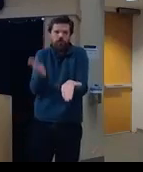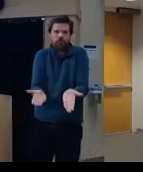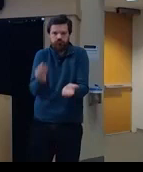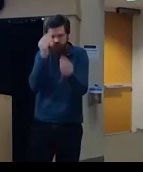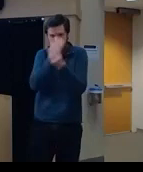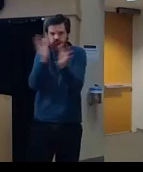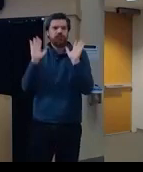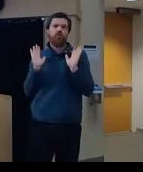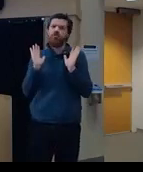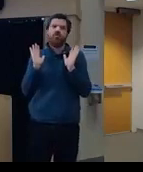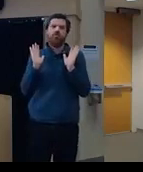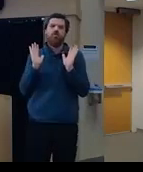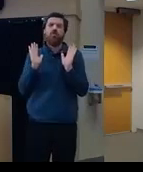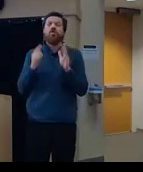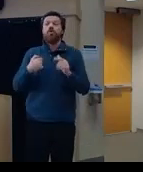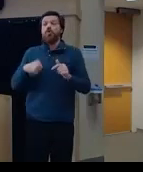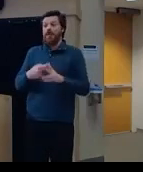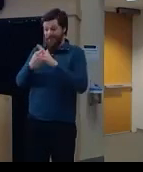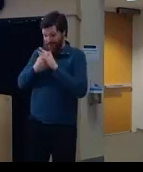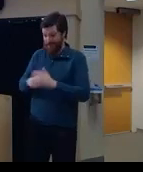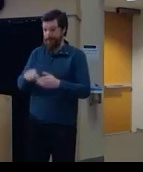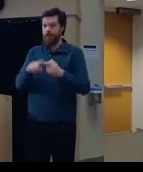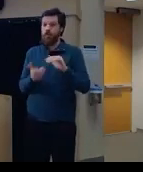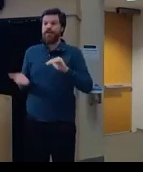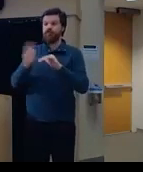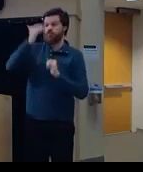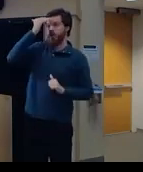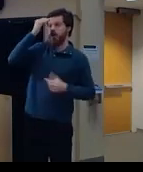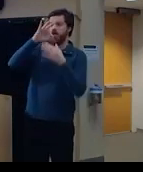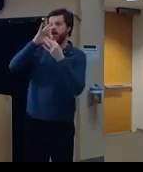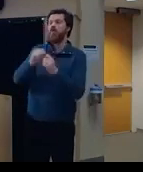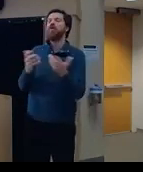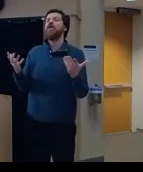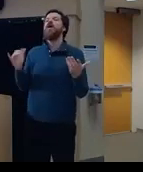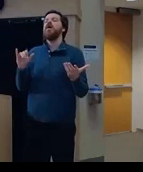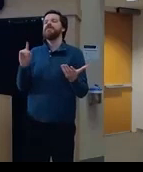I'm hoping that if we begin to have increased awareness around the limitations of the DSM